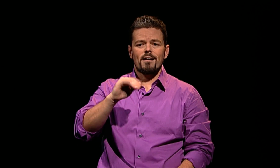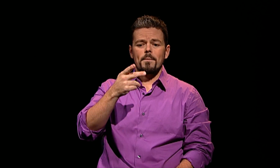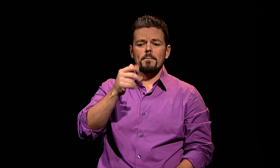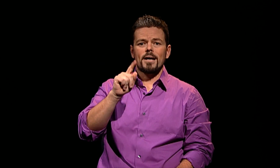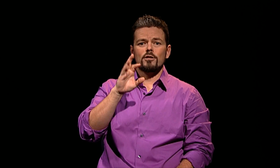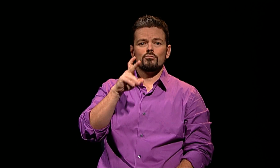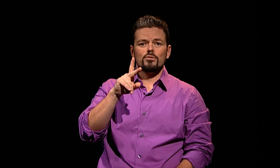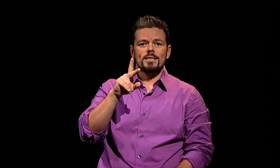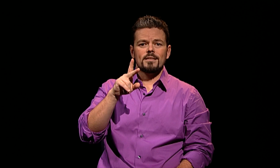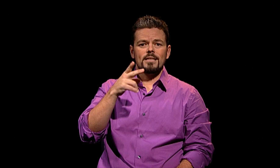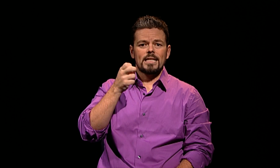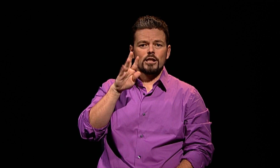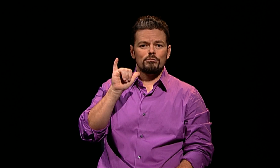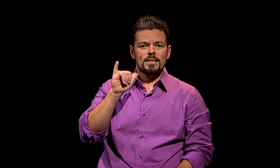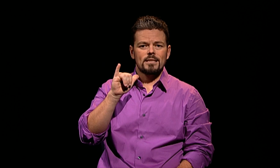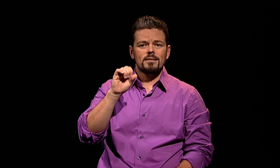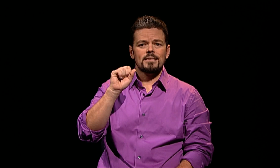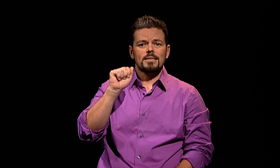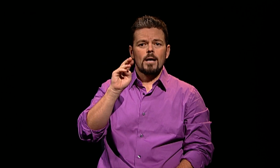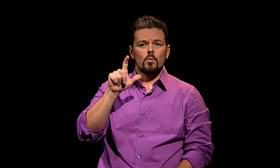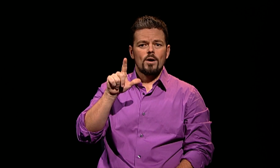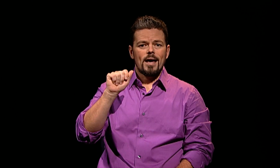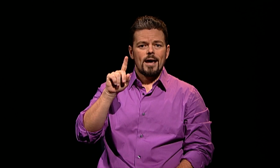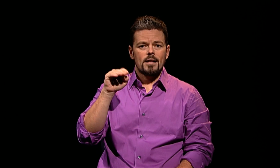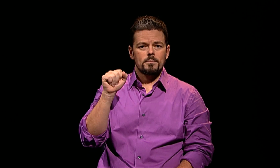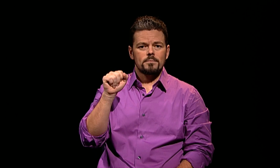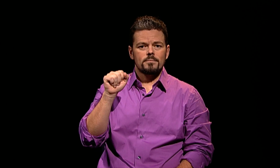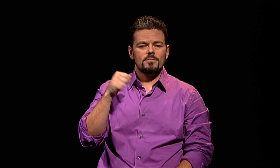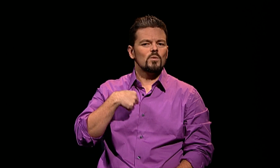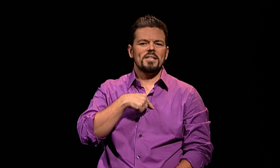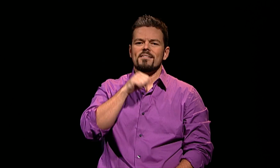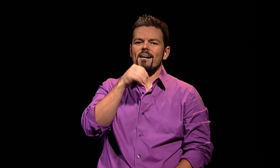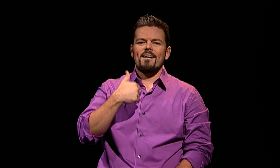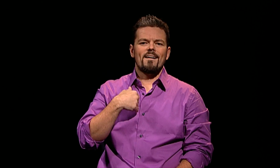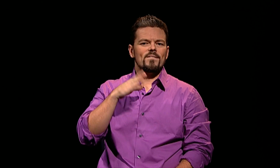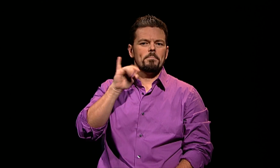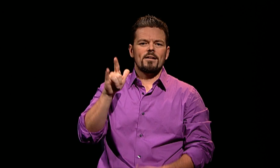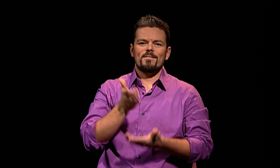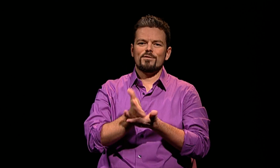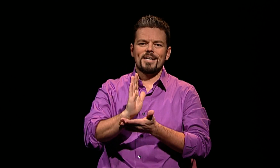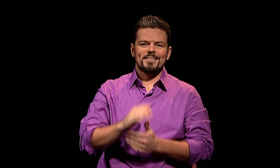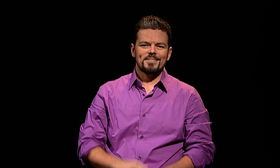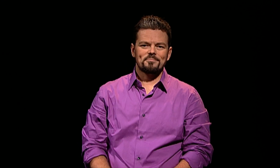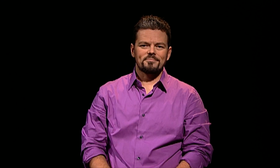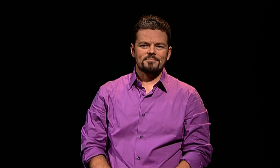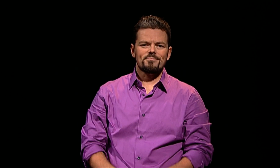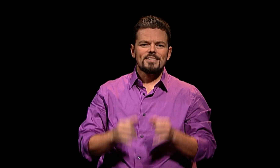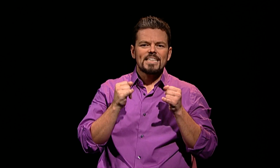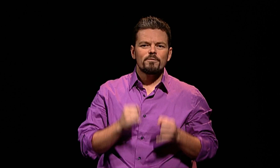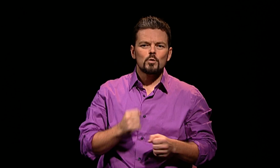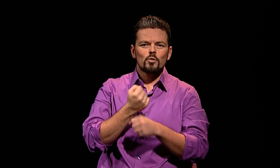LIKE PATRICK HENRY AND SAMUEL ADAMS, WE WOULD NOT HAVE THE BILL OF RIGHTS